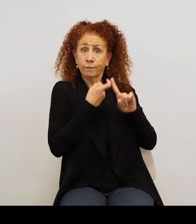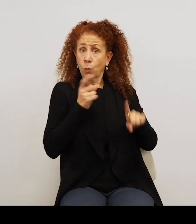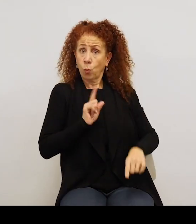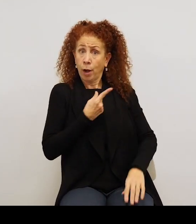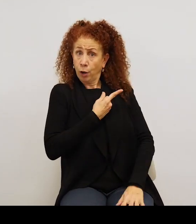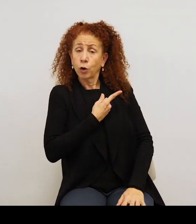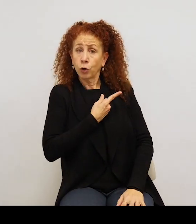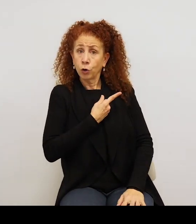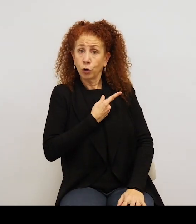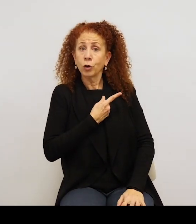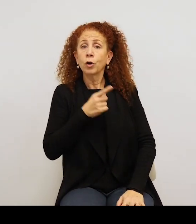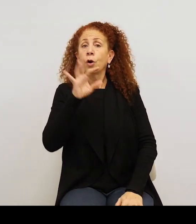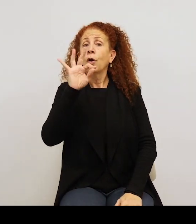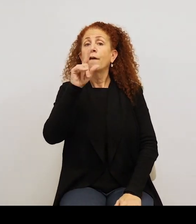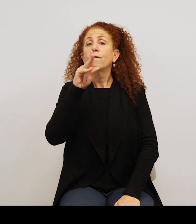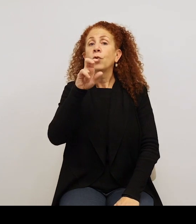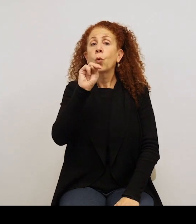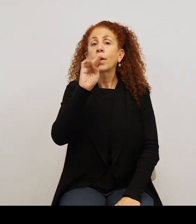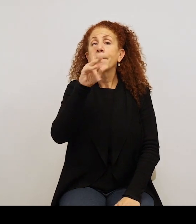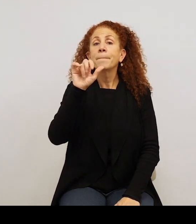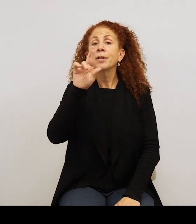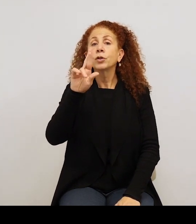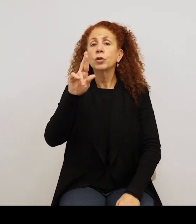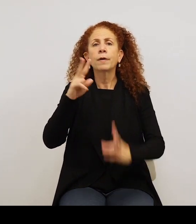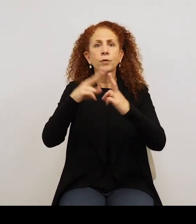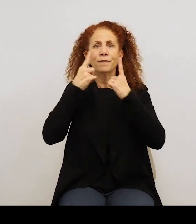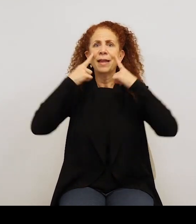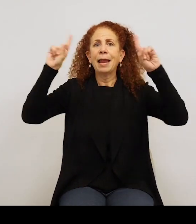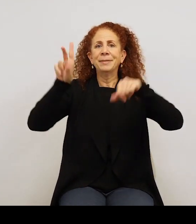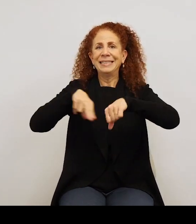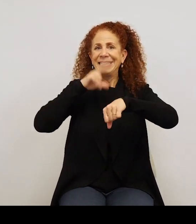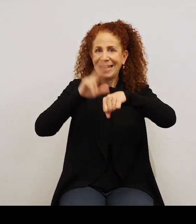by Florian [? Schulz, ?] a very acclaimed nature and animal